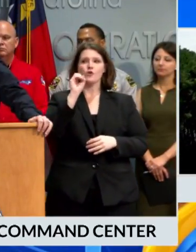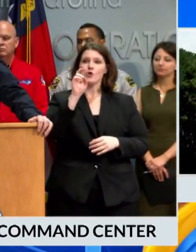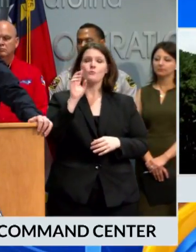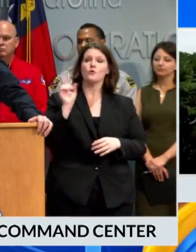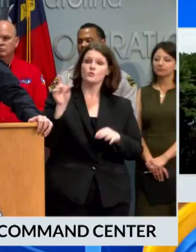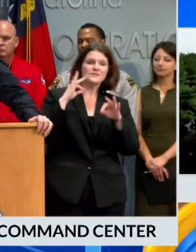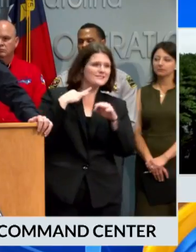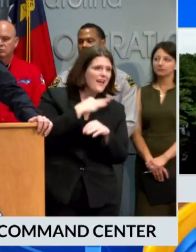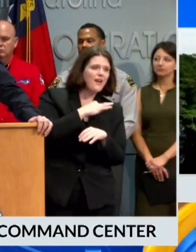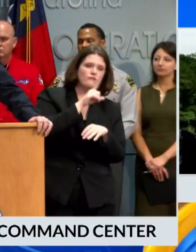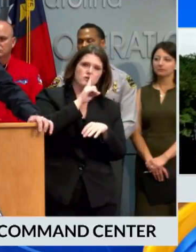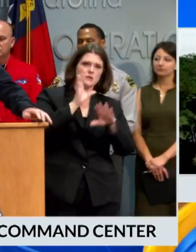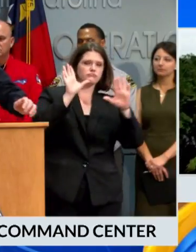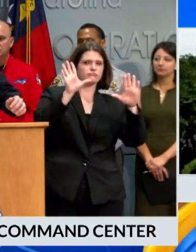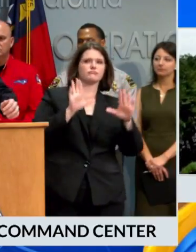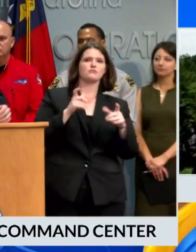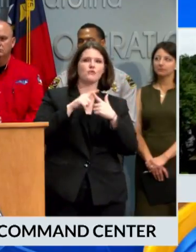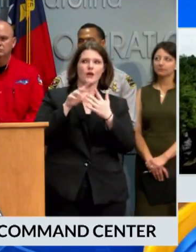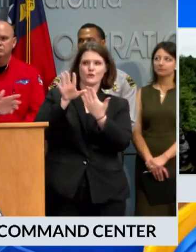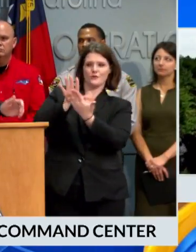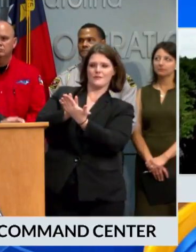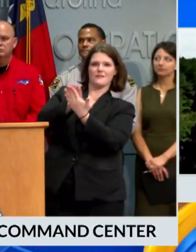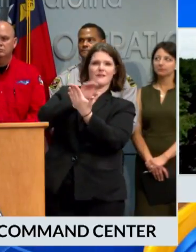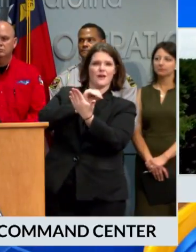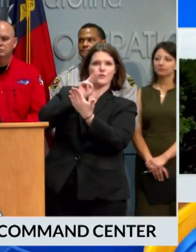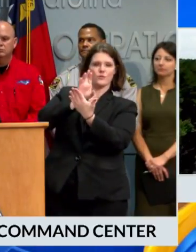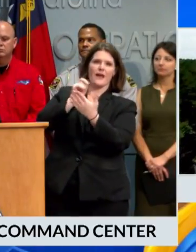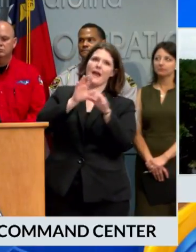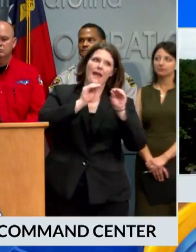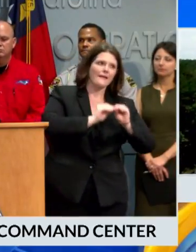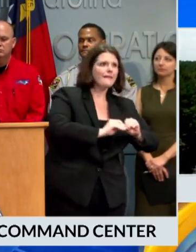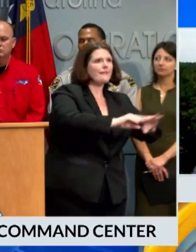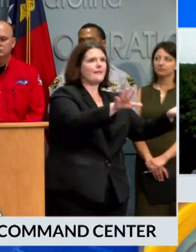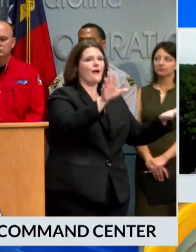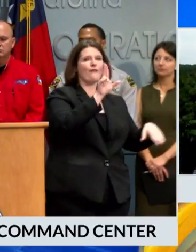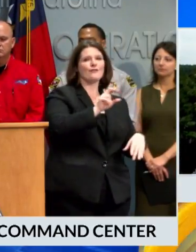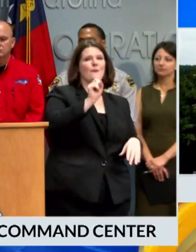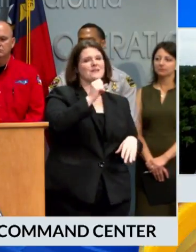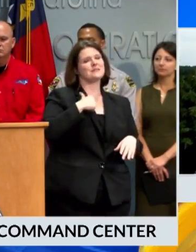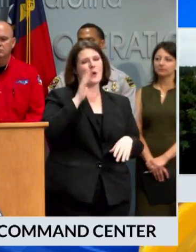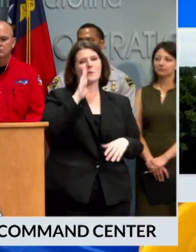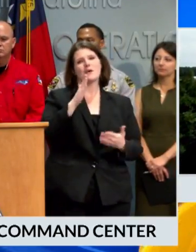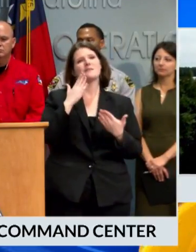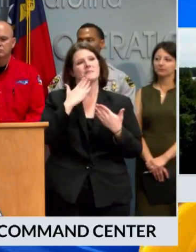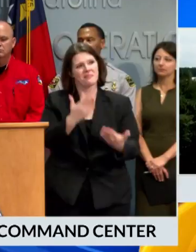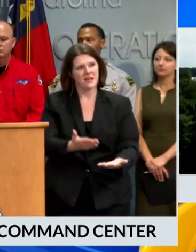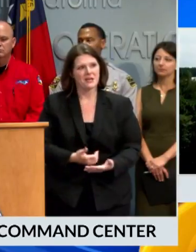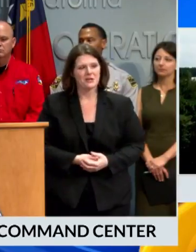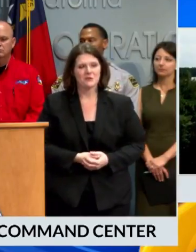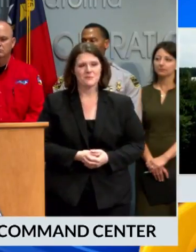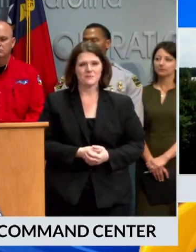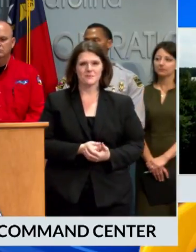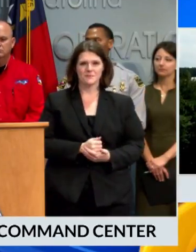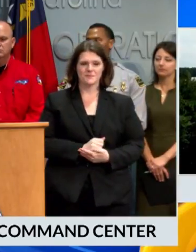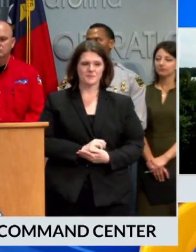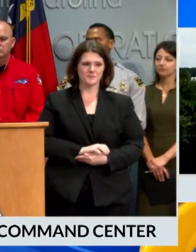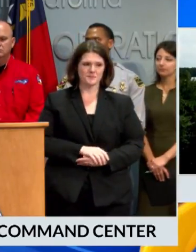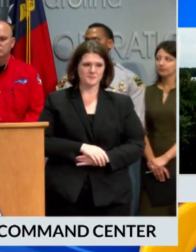QUICKLY AND AS FAST AS WE CAN. I'M HERE TO SAY, GOVERNOR COOPER, YOU AND YOUR STAFF HAVE